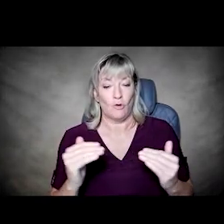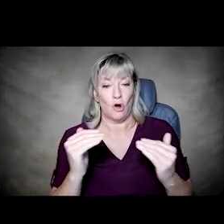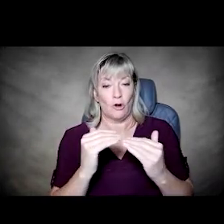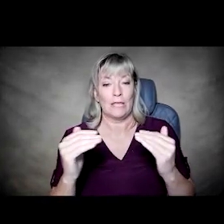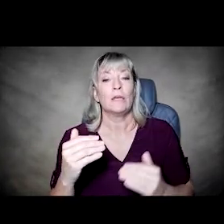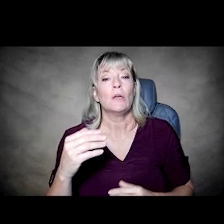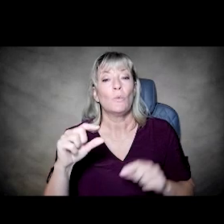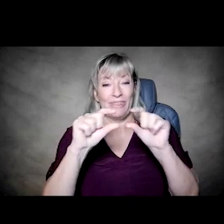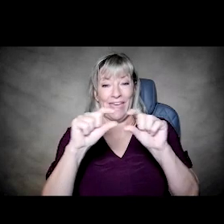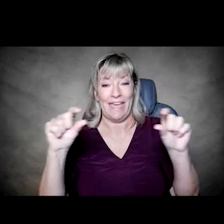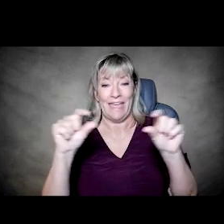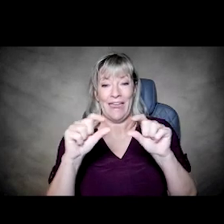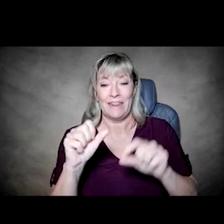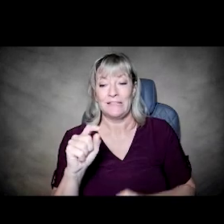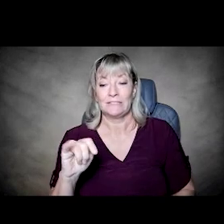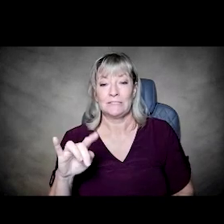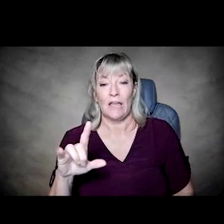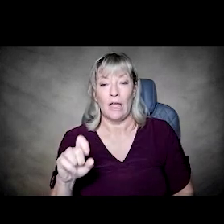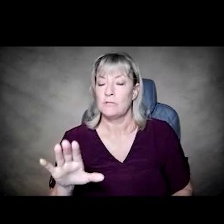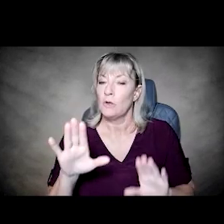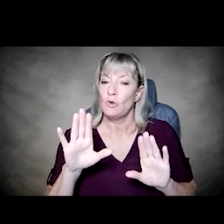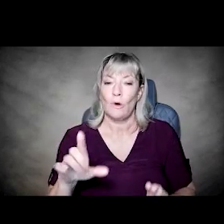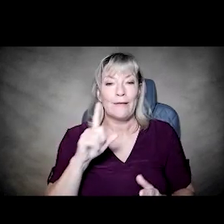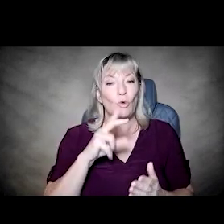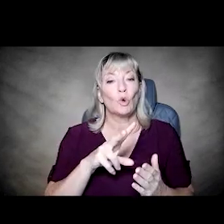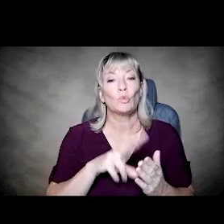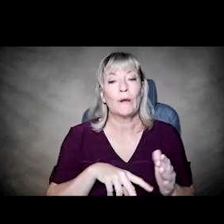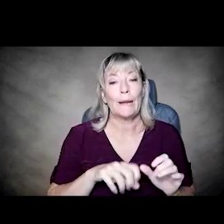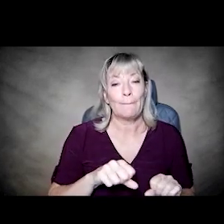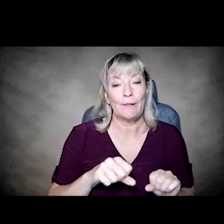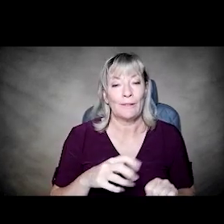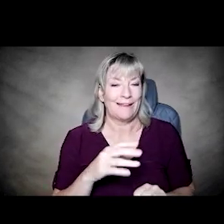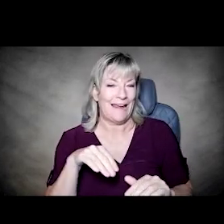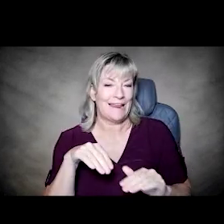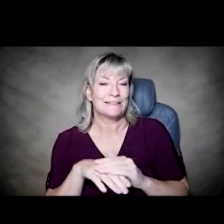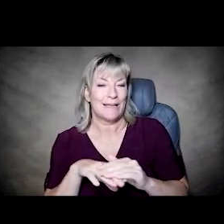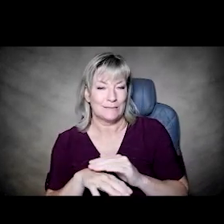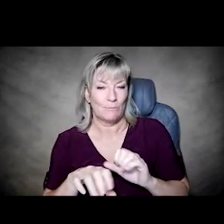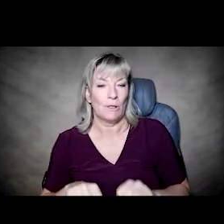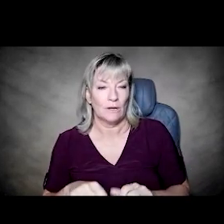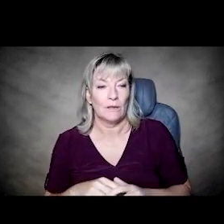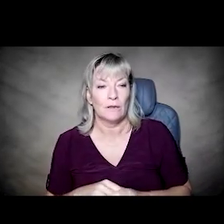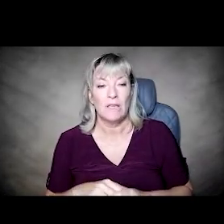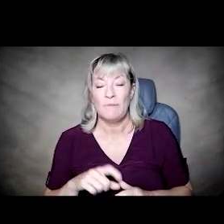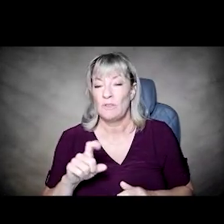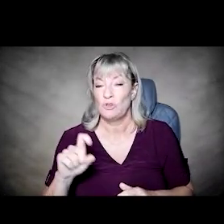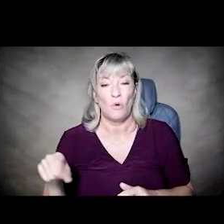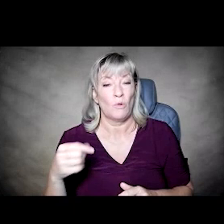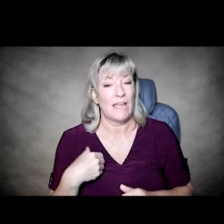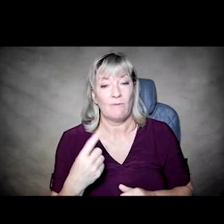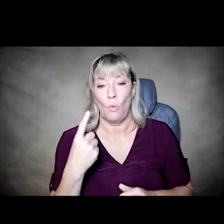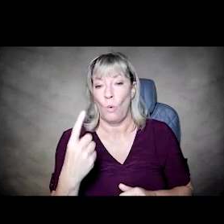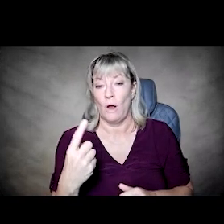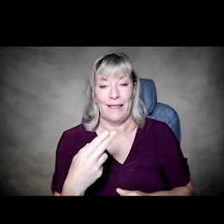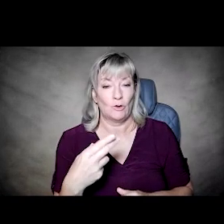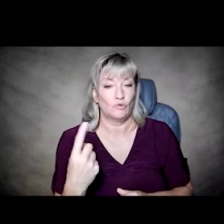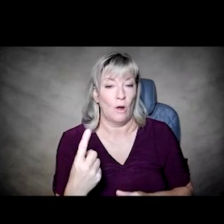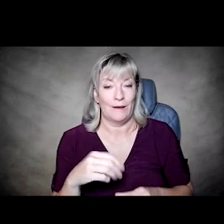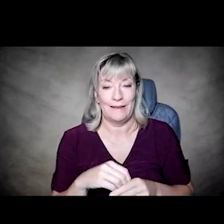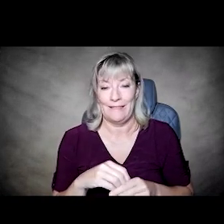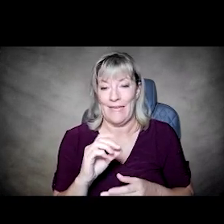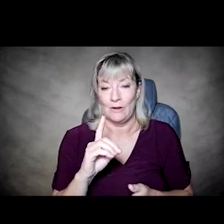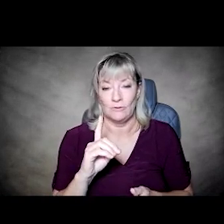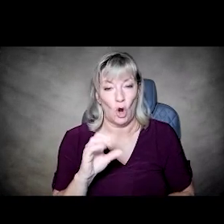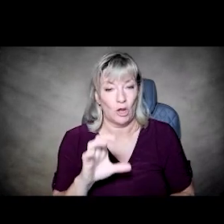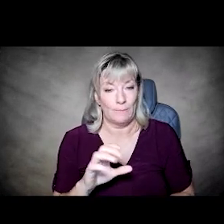accessibility alike. Note that there should only be a singular H1 in a document—this is the title.